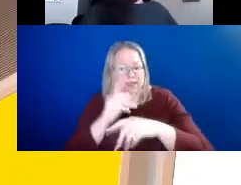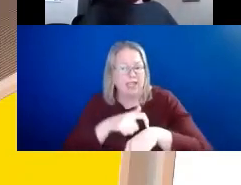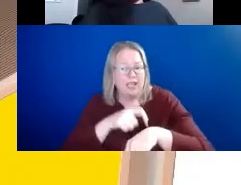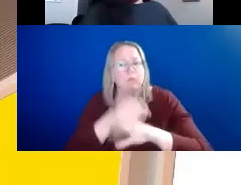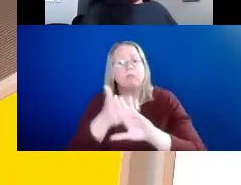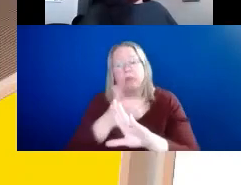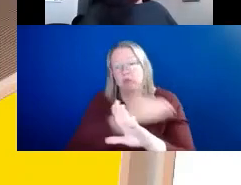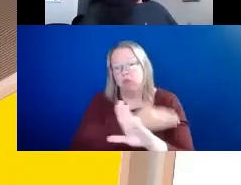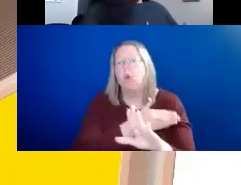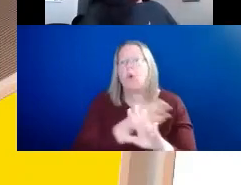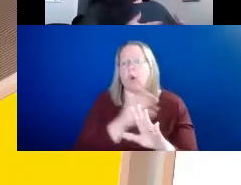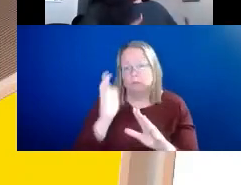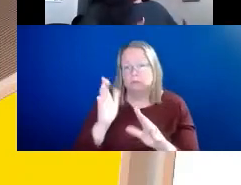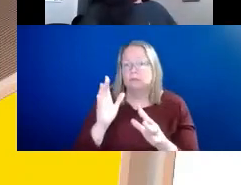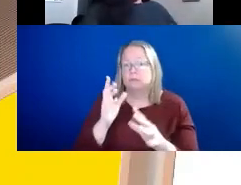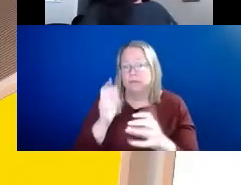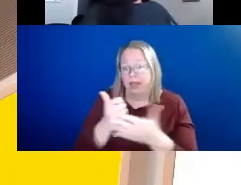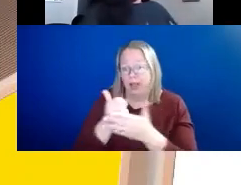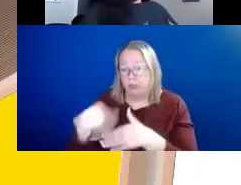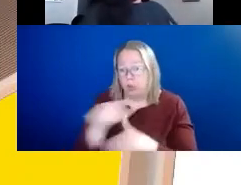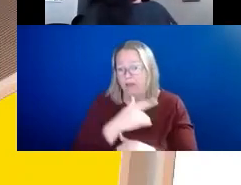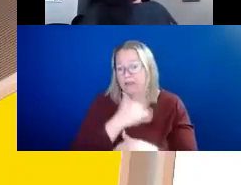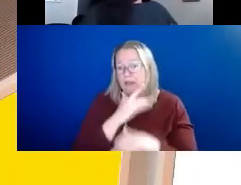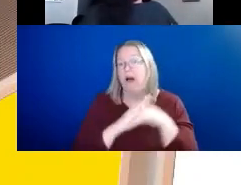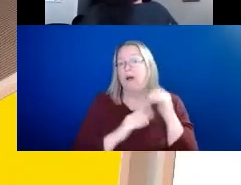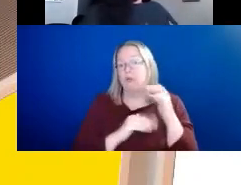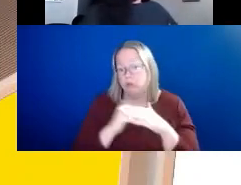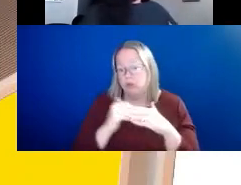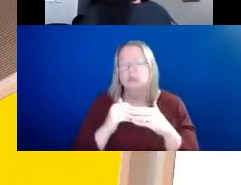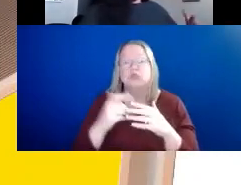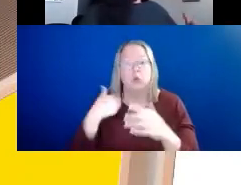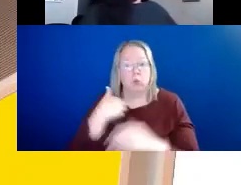more comfortable. Please know that that is deftly on our radar and not a question